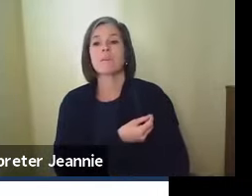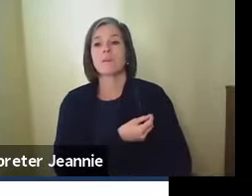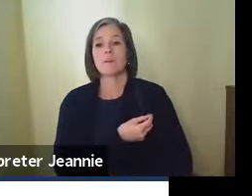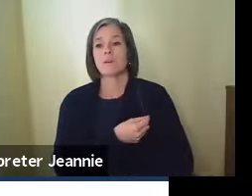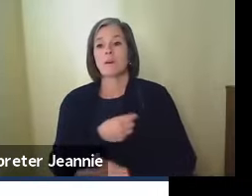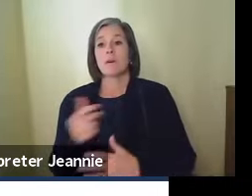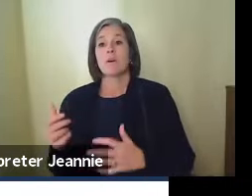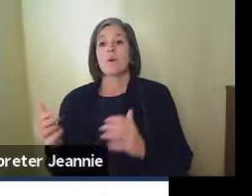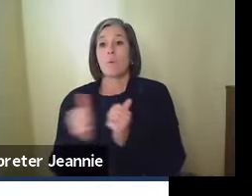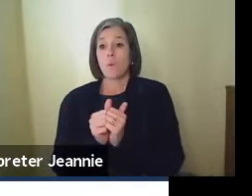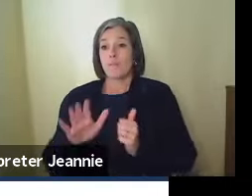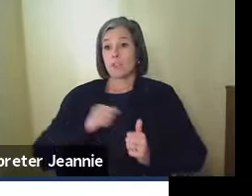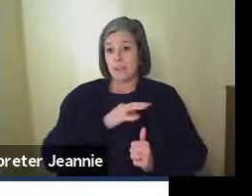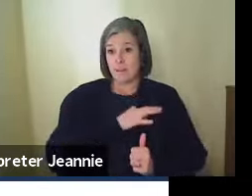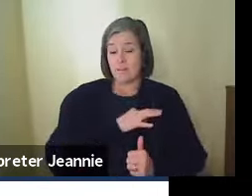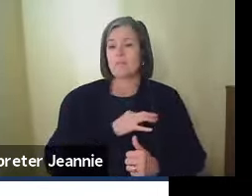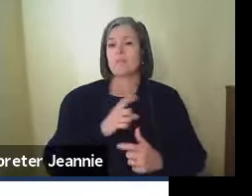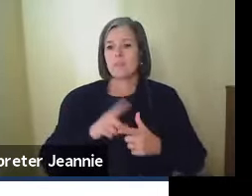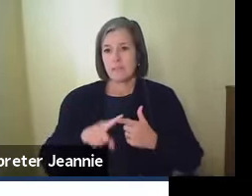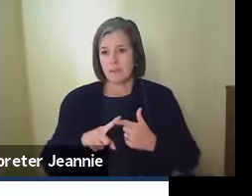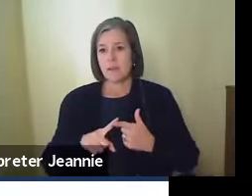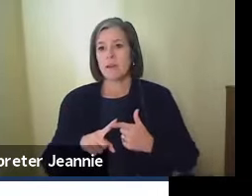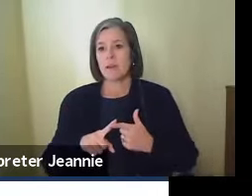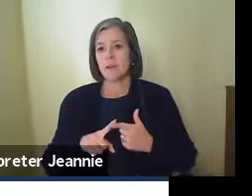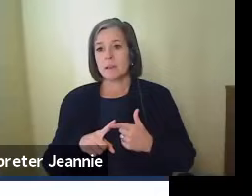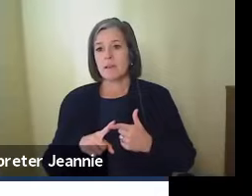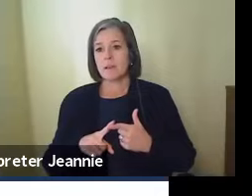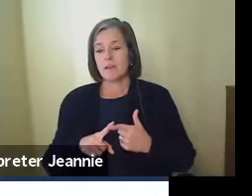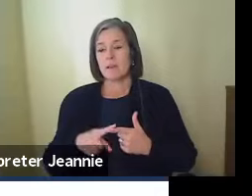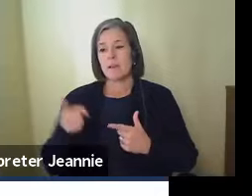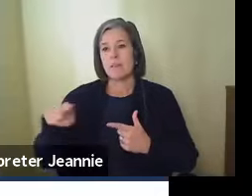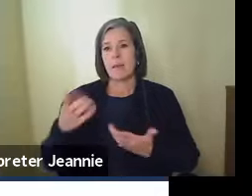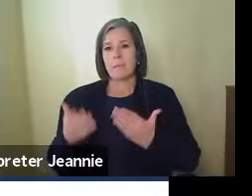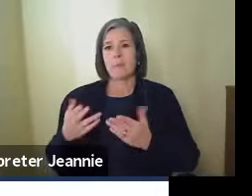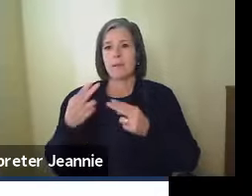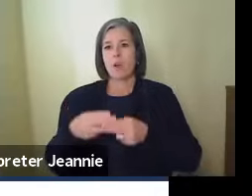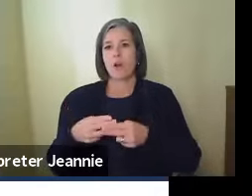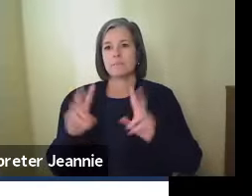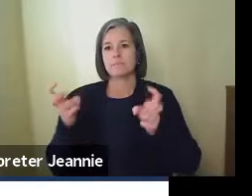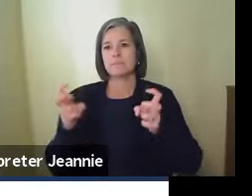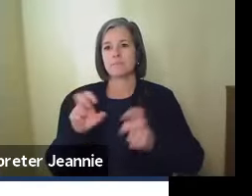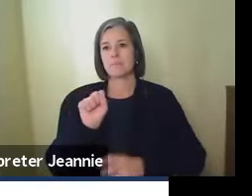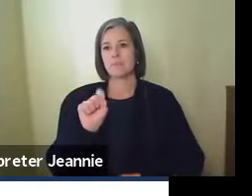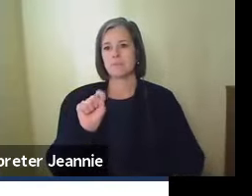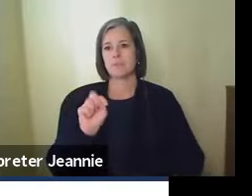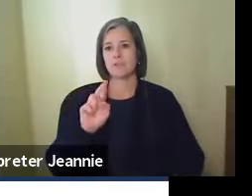their staff, then they may do what they call strike teams and have a team go out to that